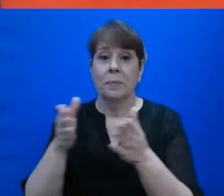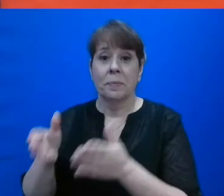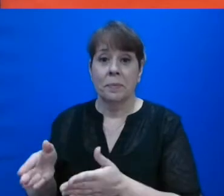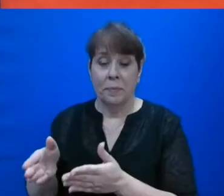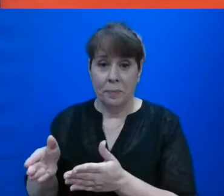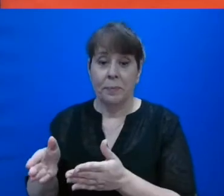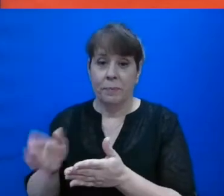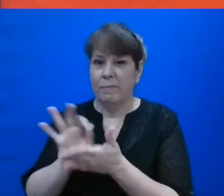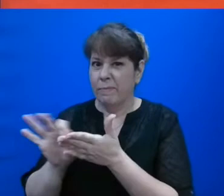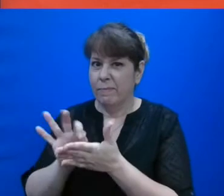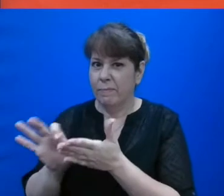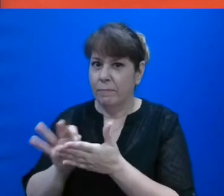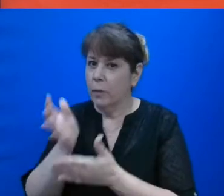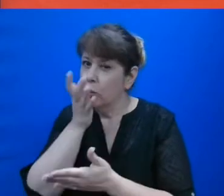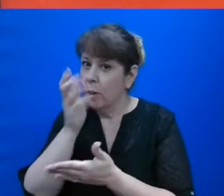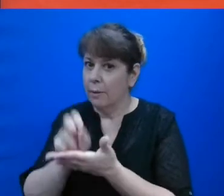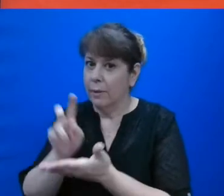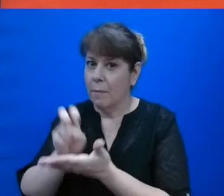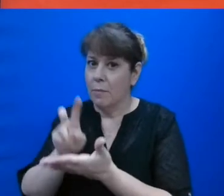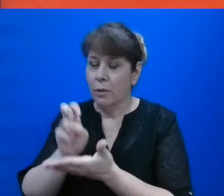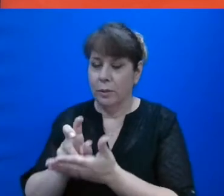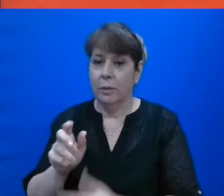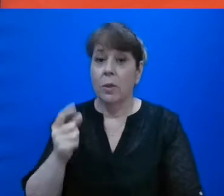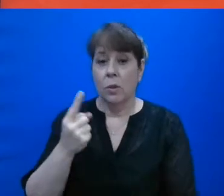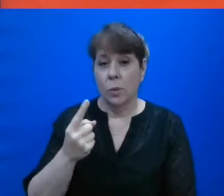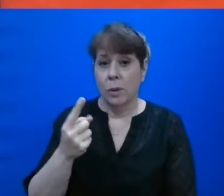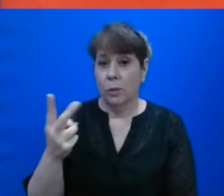LET'S COUNT THE GRASSHOPPERS. ONE, TWO, THREE,